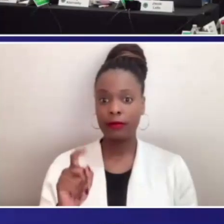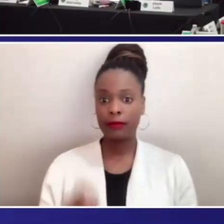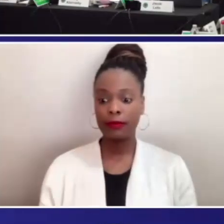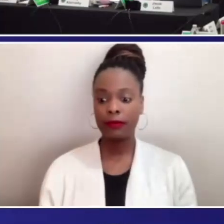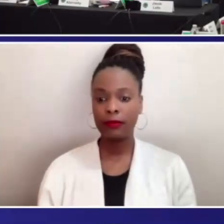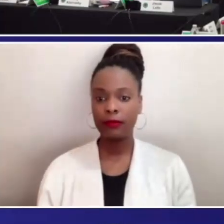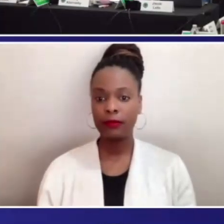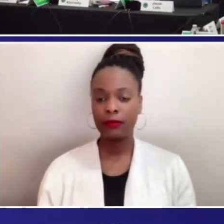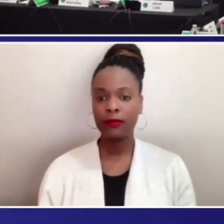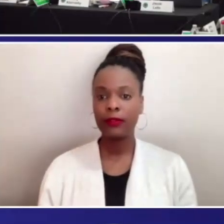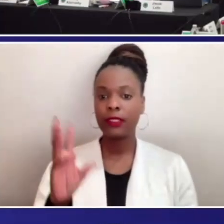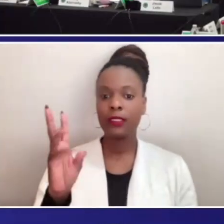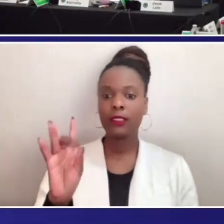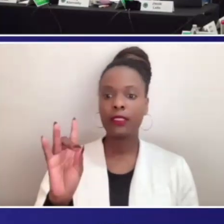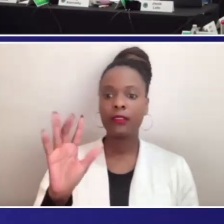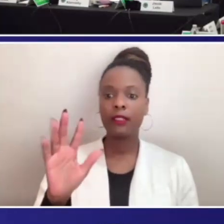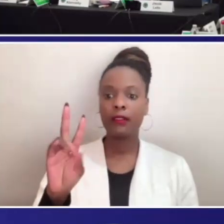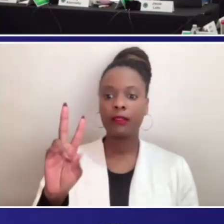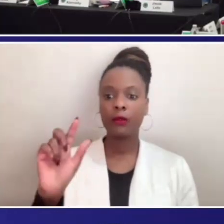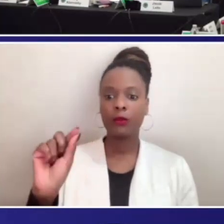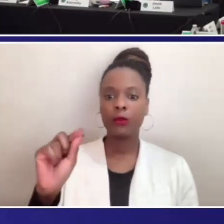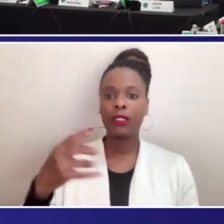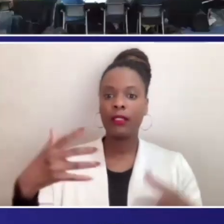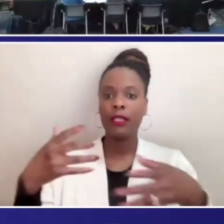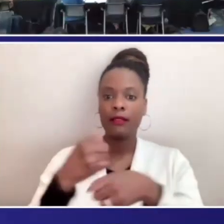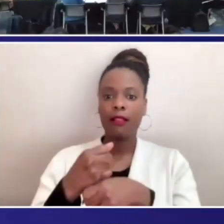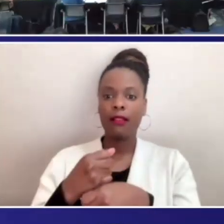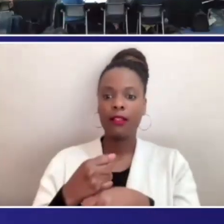This is on 685.220, consolidation. If I could see thumbs,